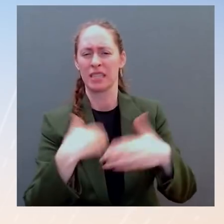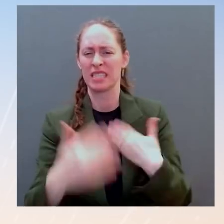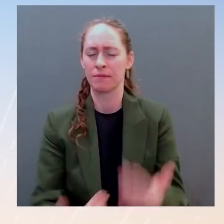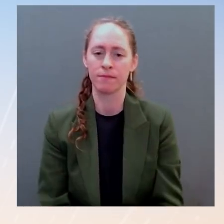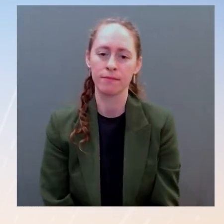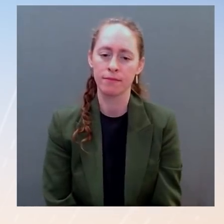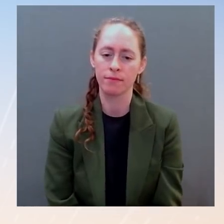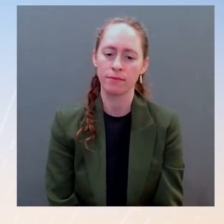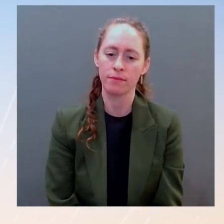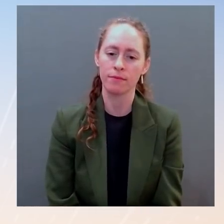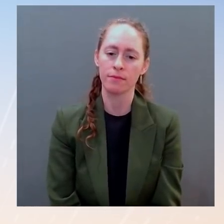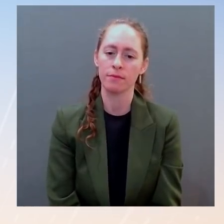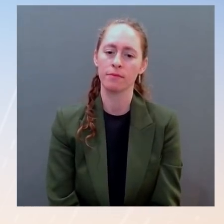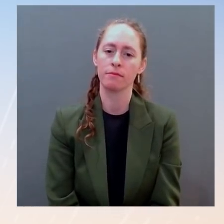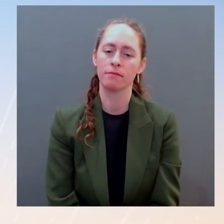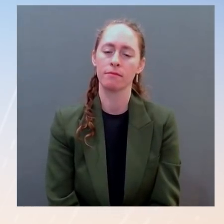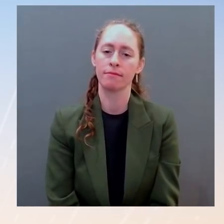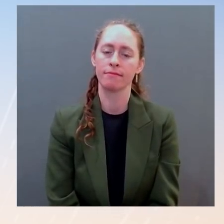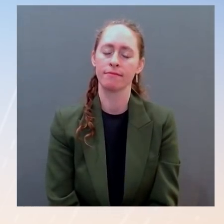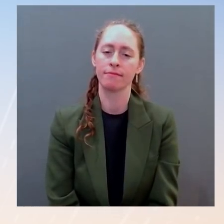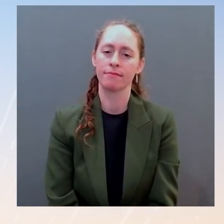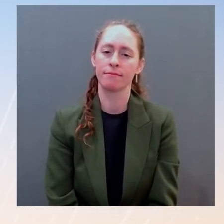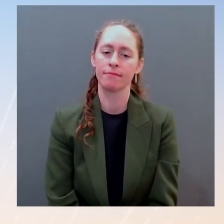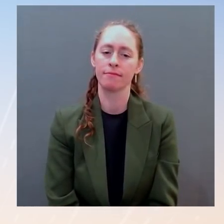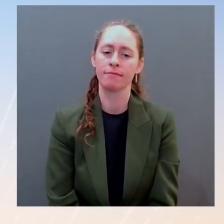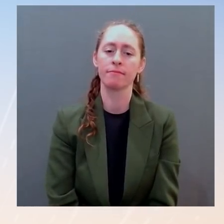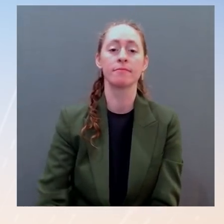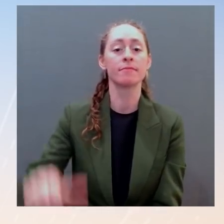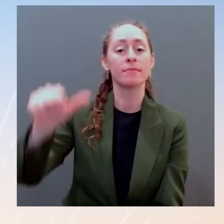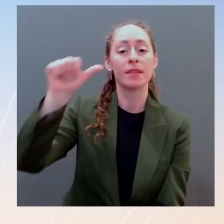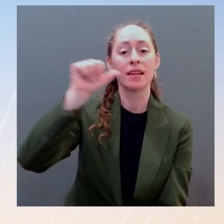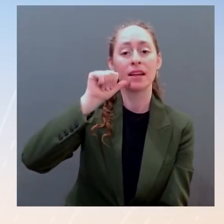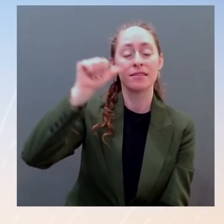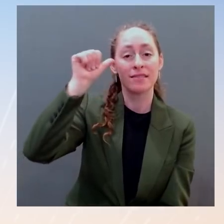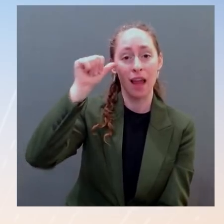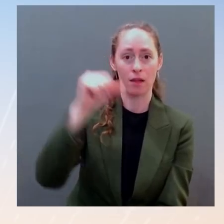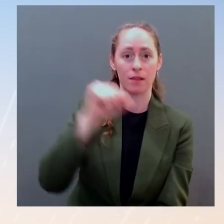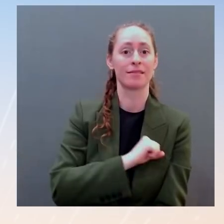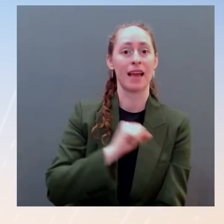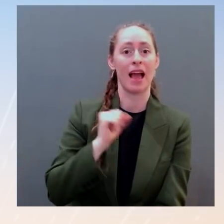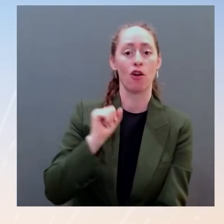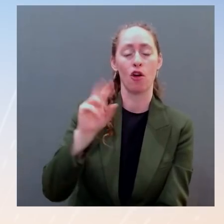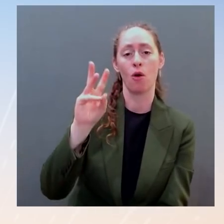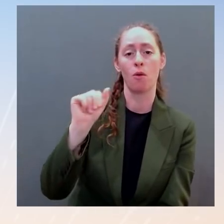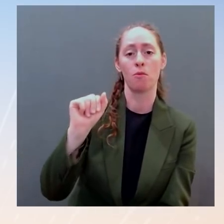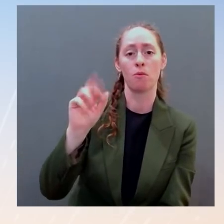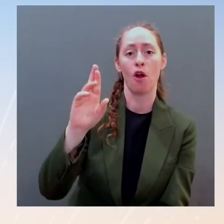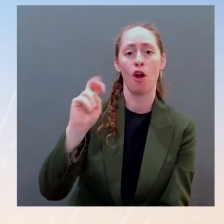that the White House has essentially already canceled some student debt by waiving interest on that student debt,